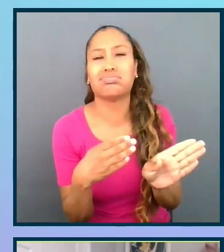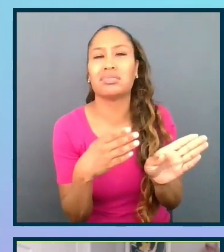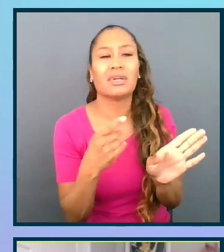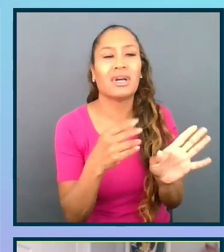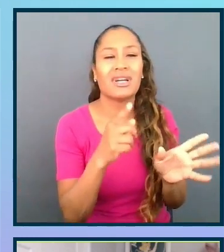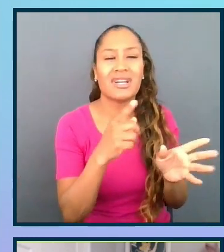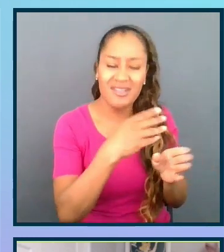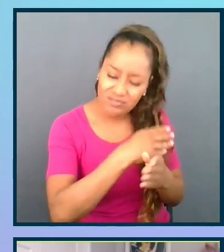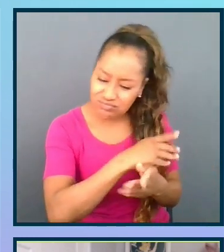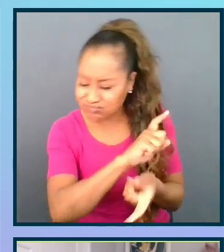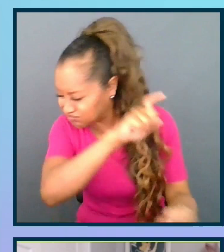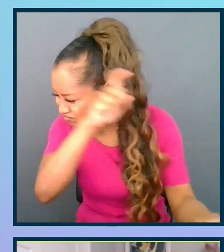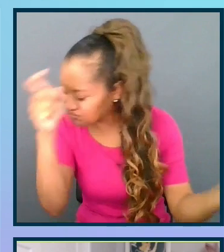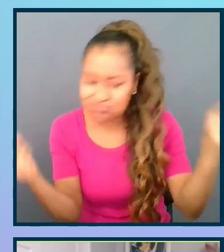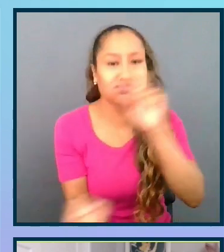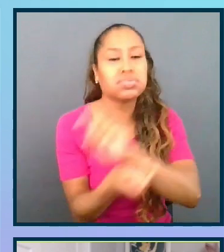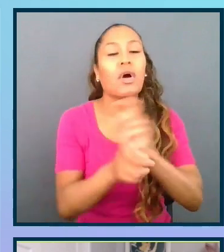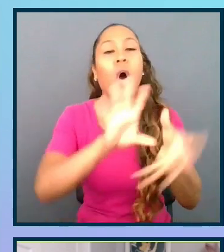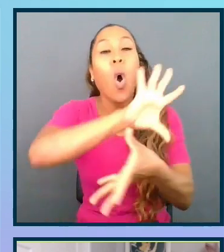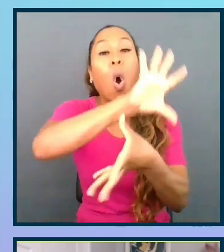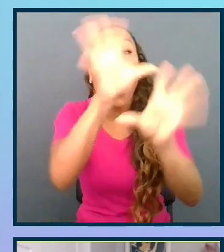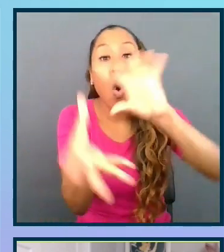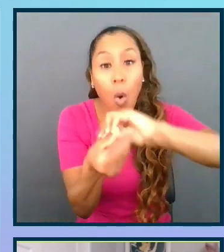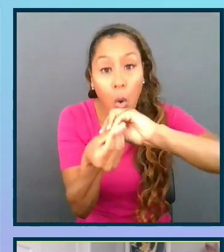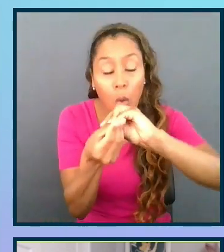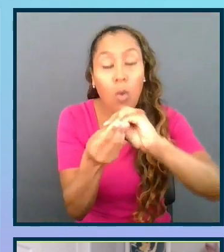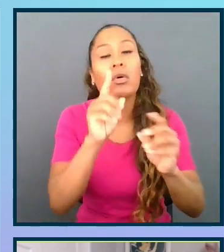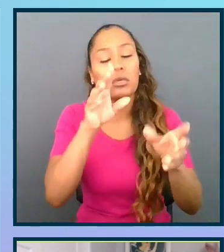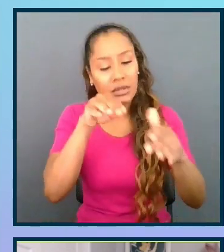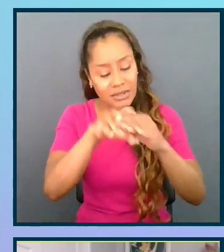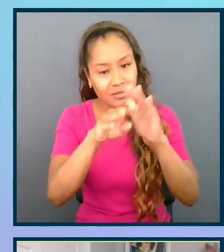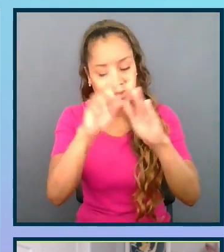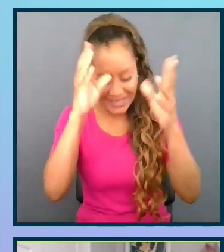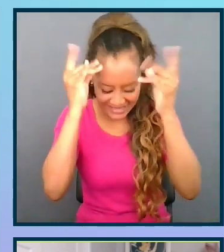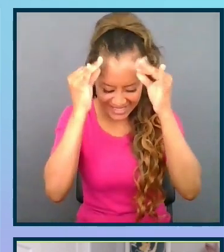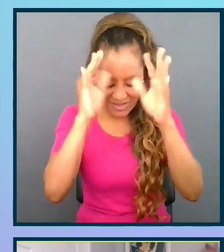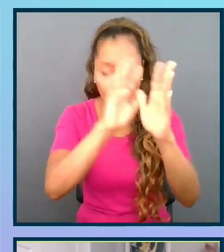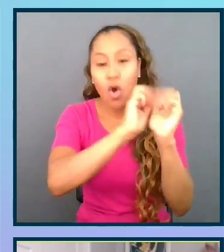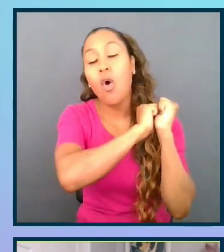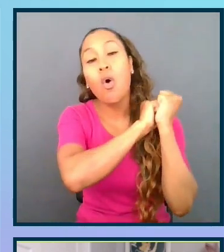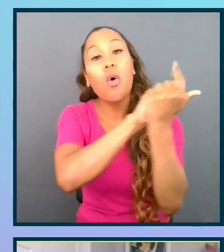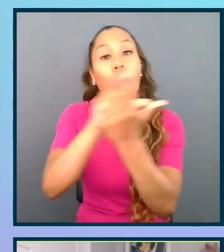so that we are holistically considering accessibility across our practice and process.